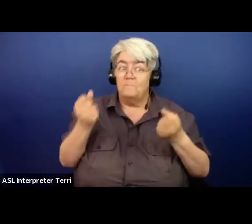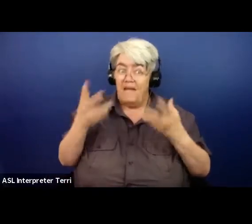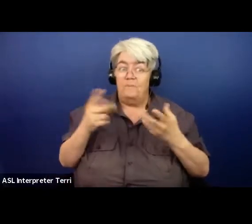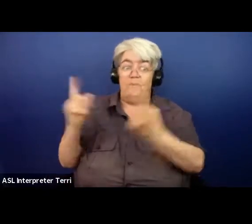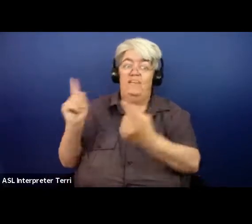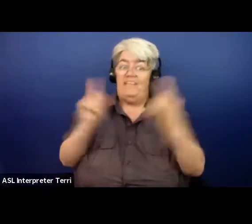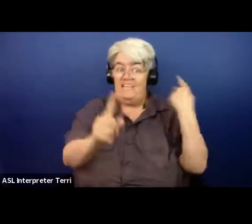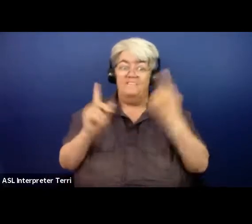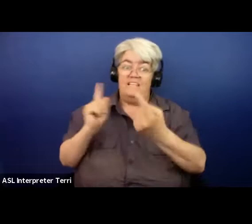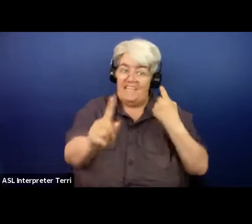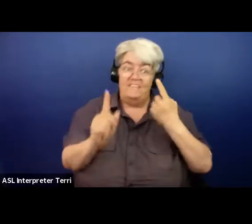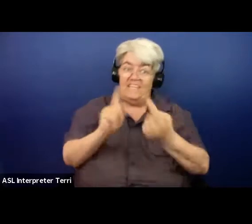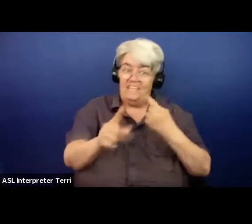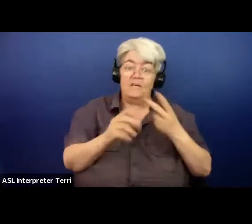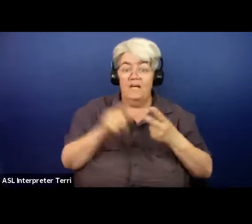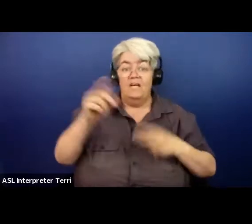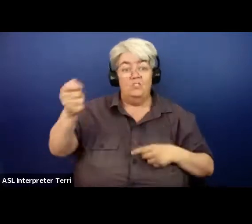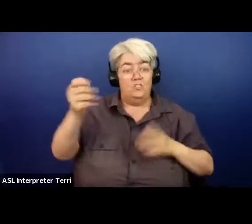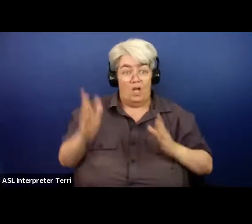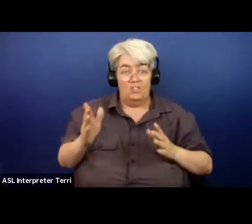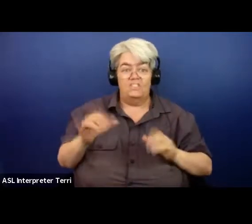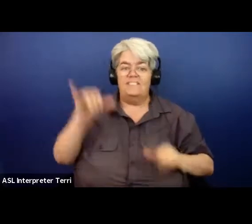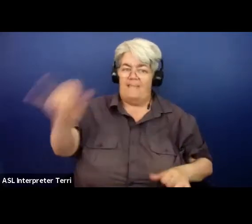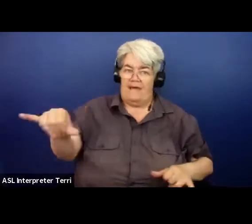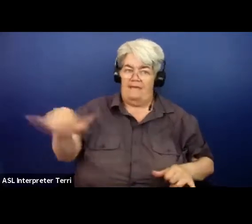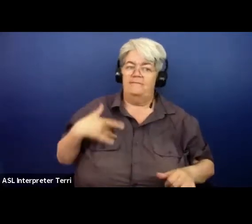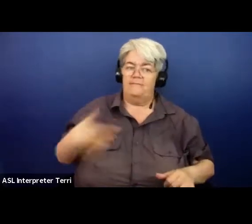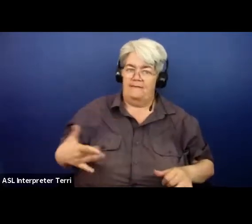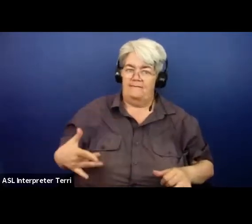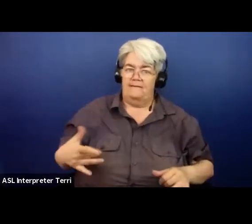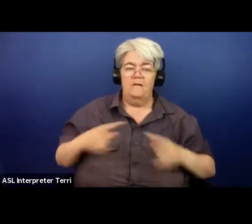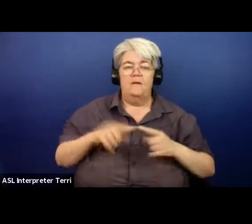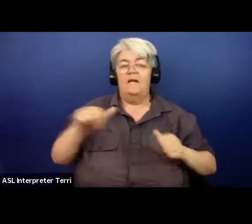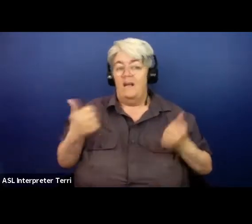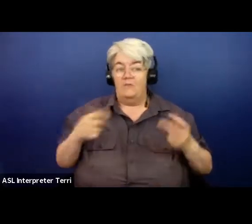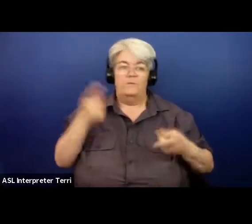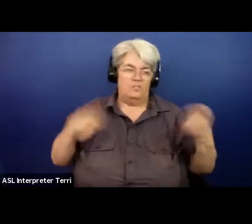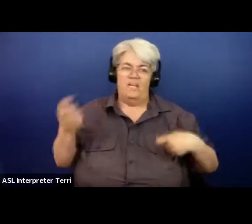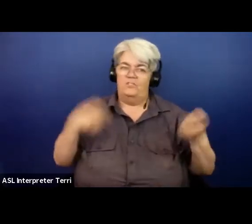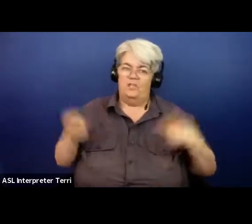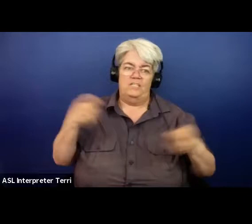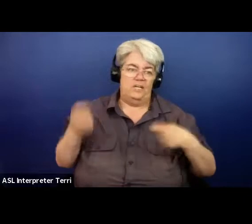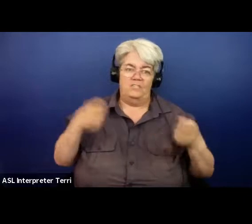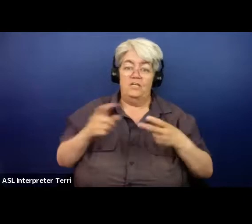judges don't turn over as often as anybody else. If you can drop alliances with judges,